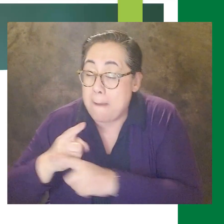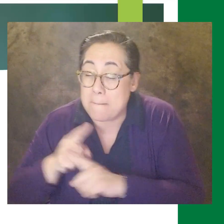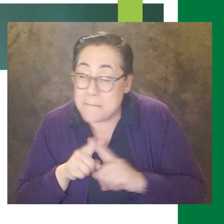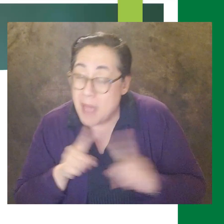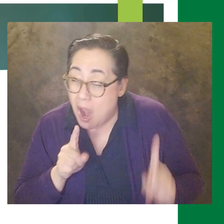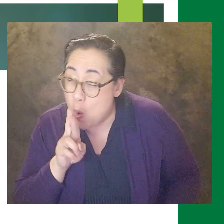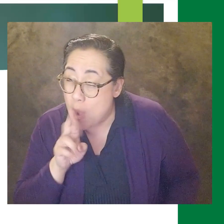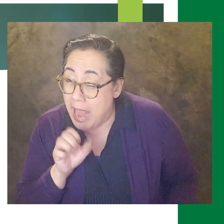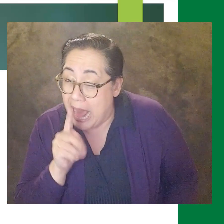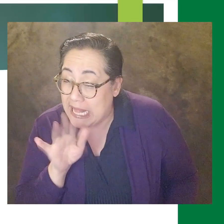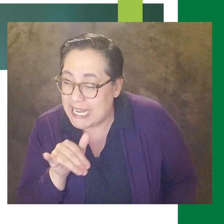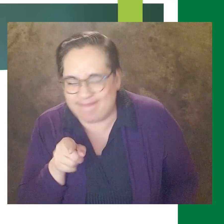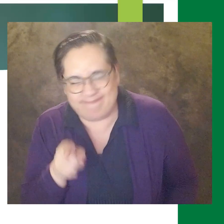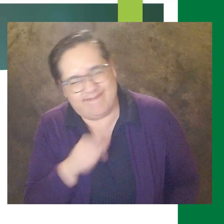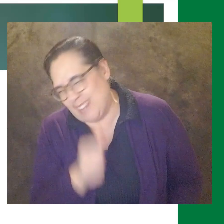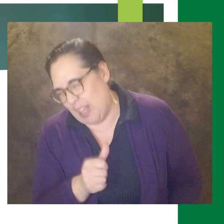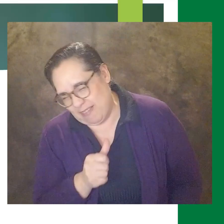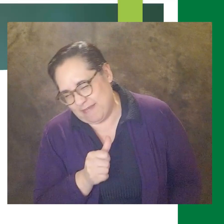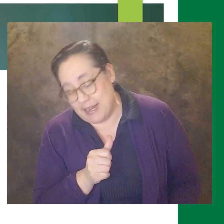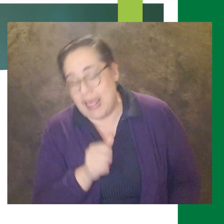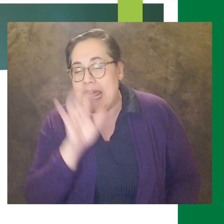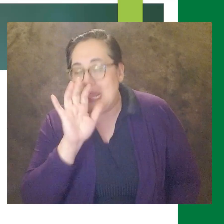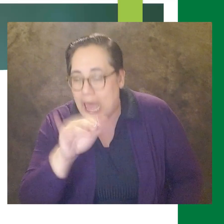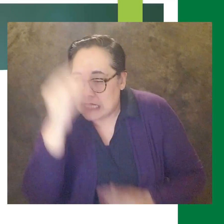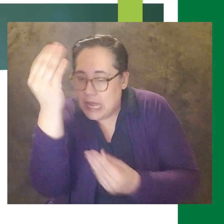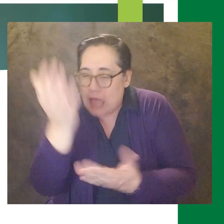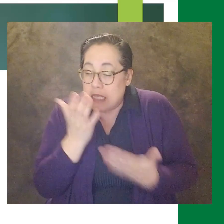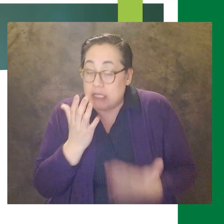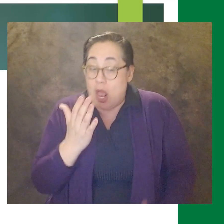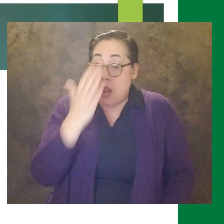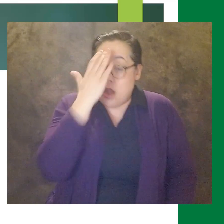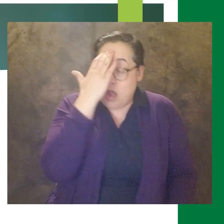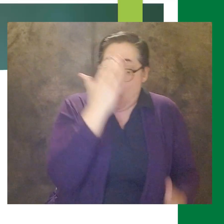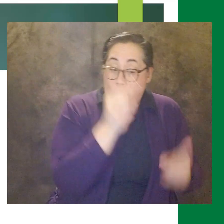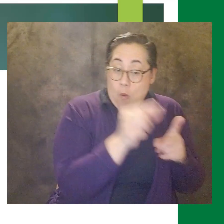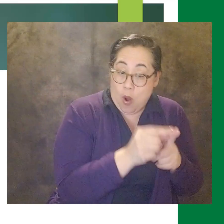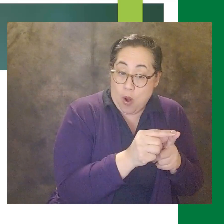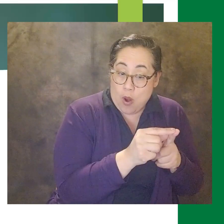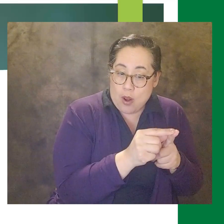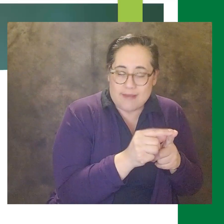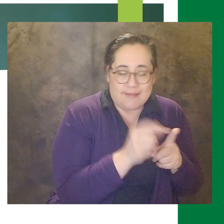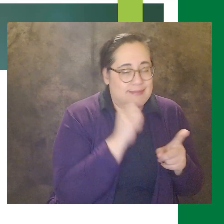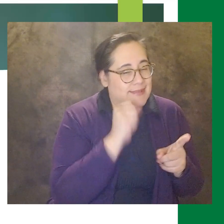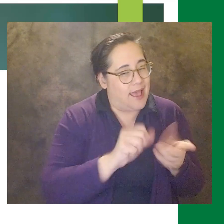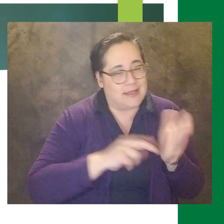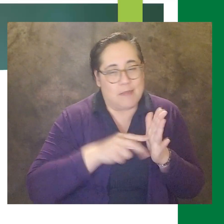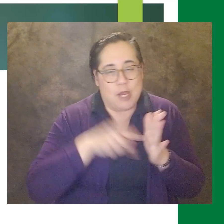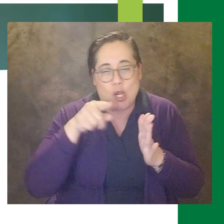So again, that tells us that knowing the ... words does not mean you comprehend the message.